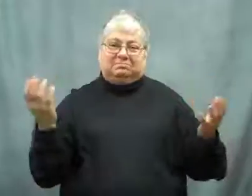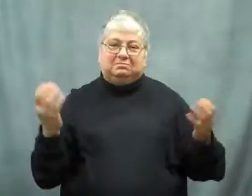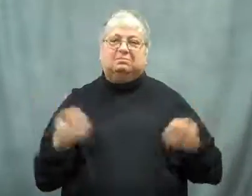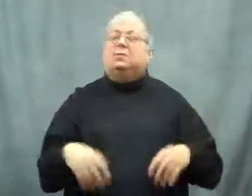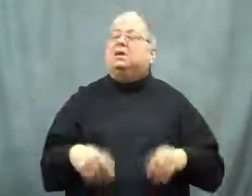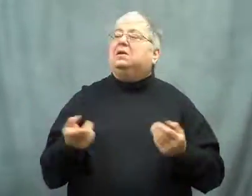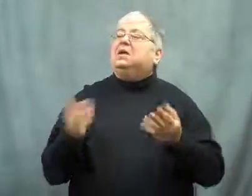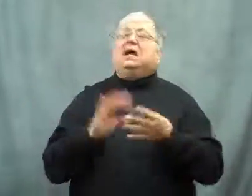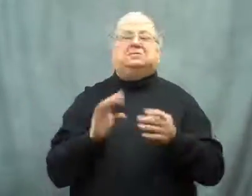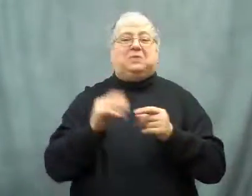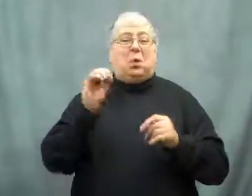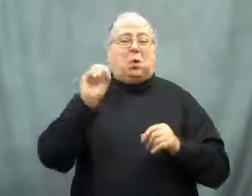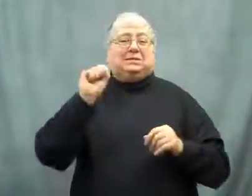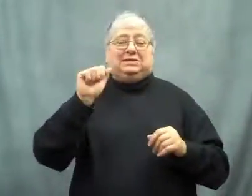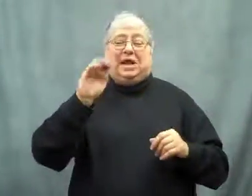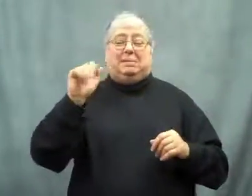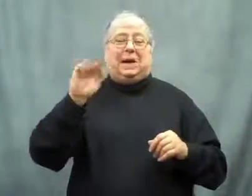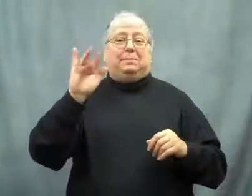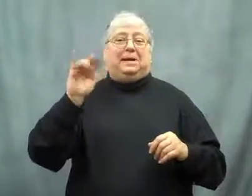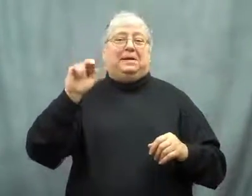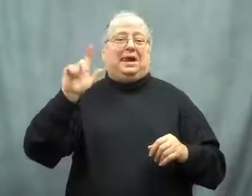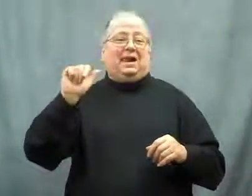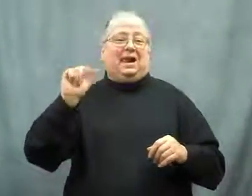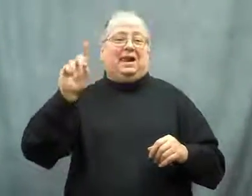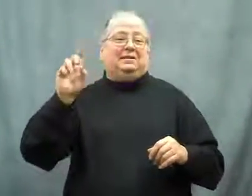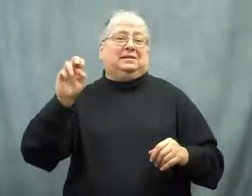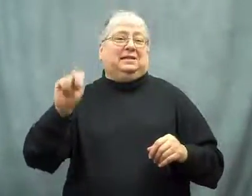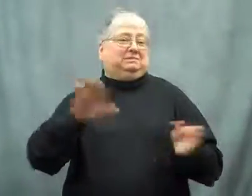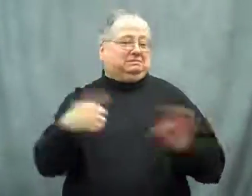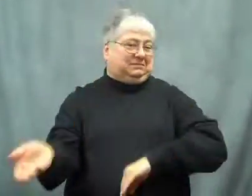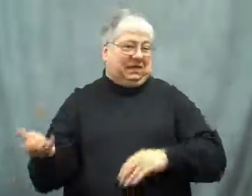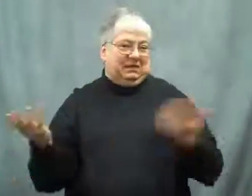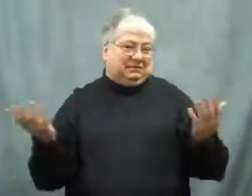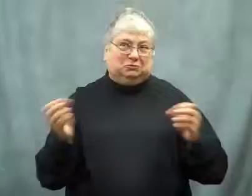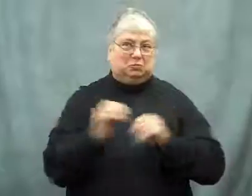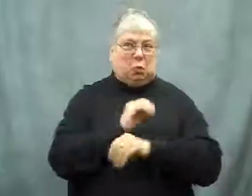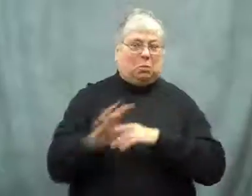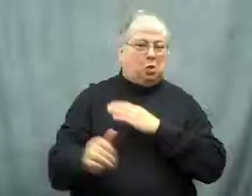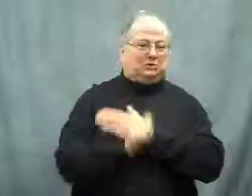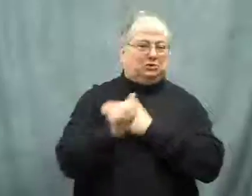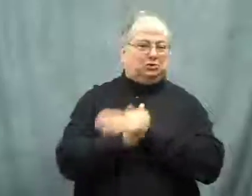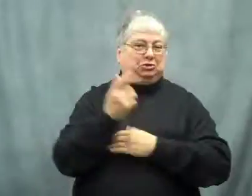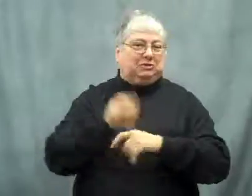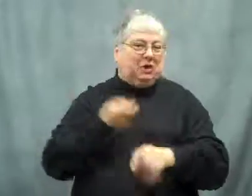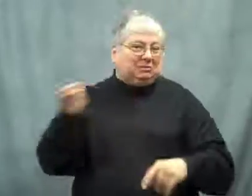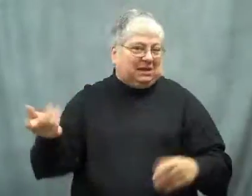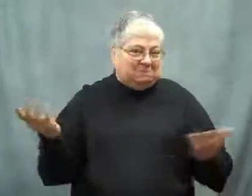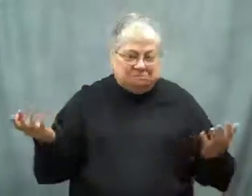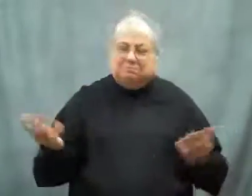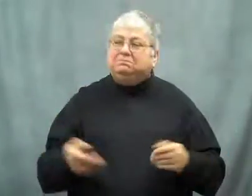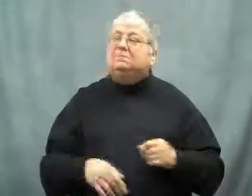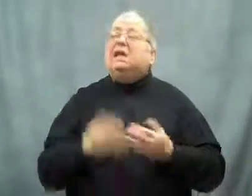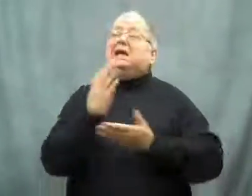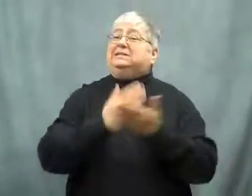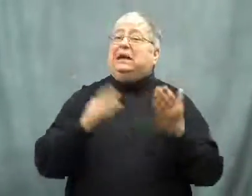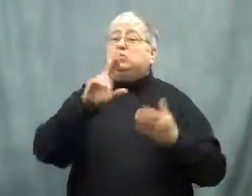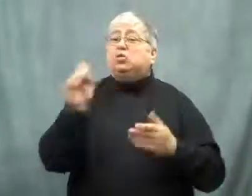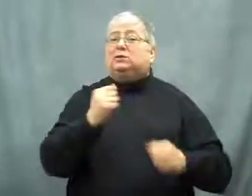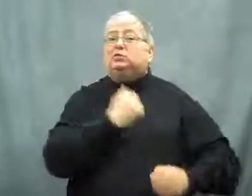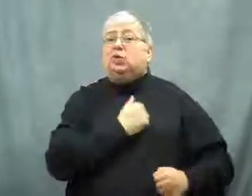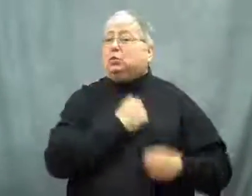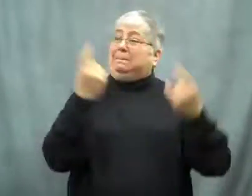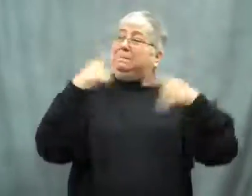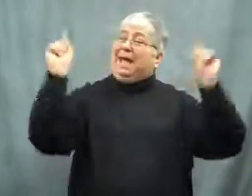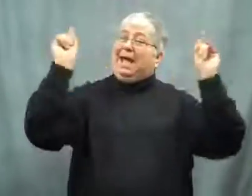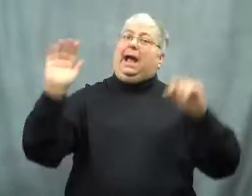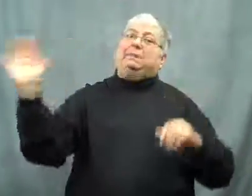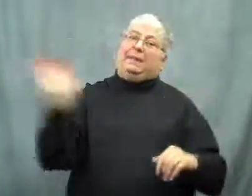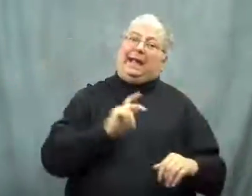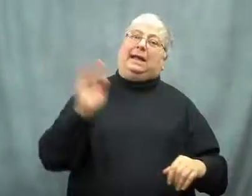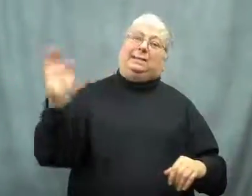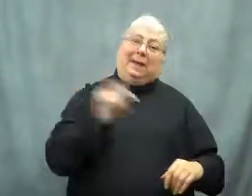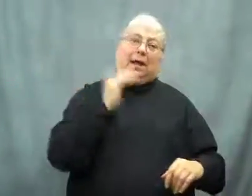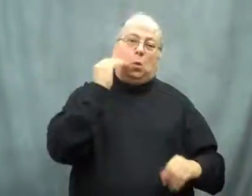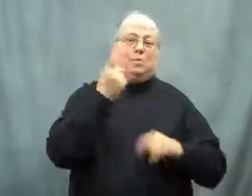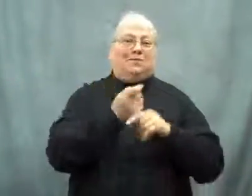Osama bin Laden was killed, and no longer a threat.